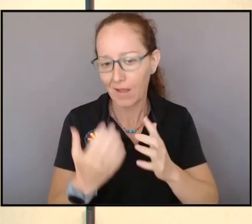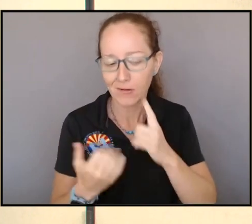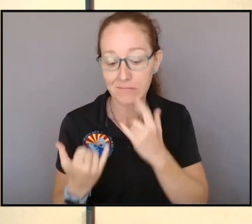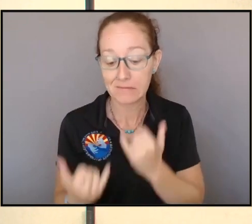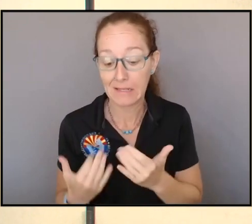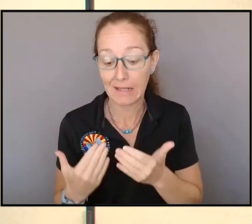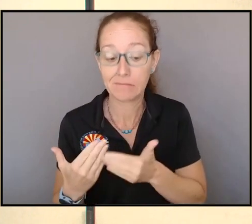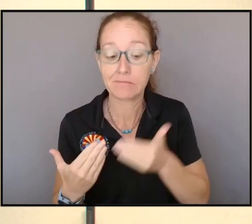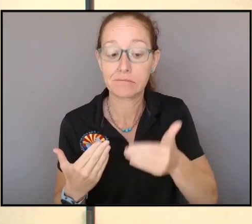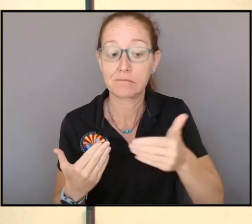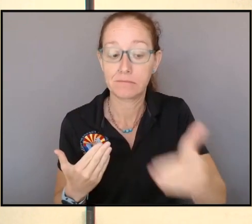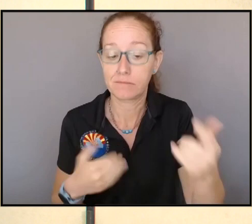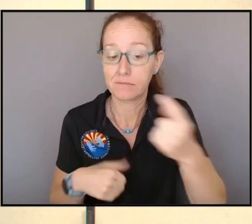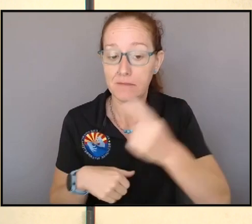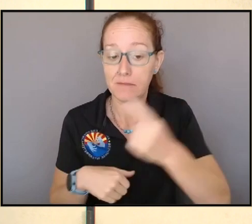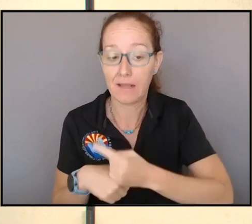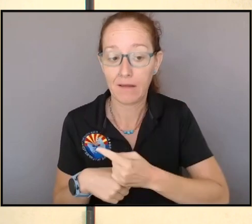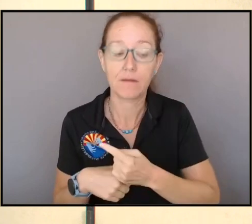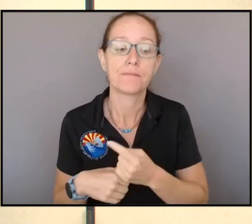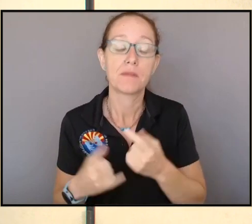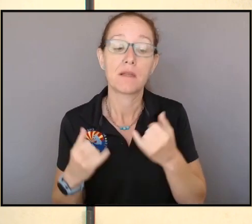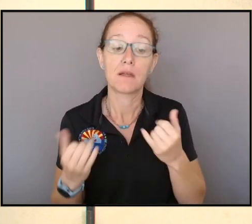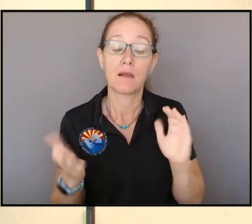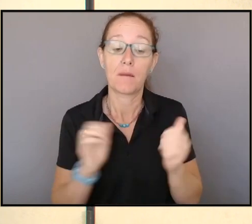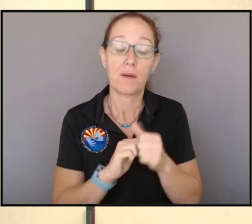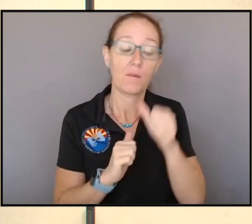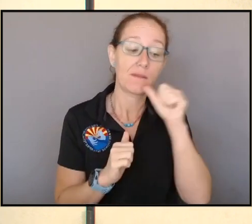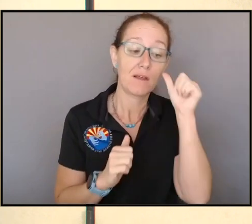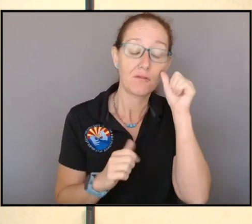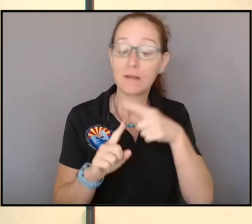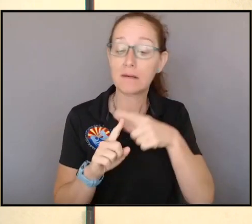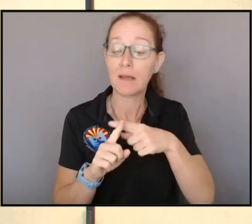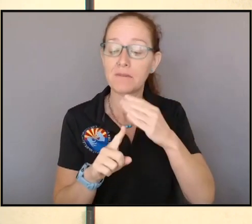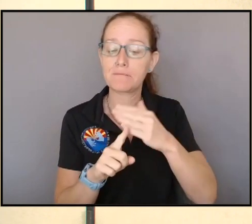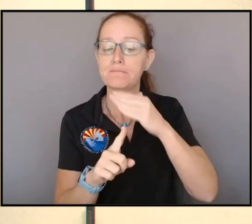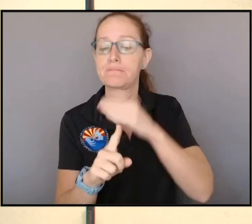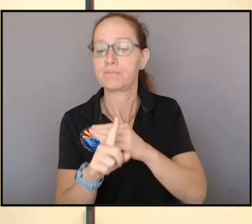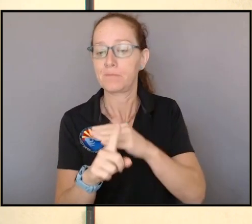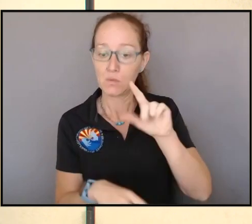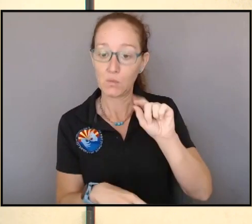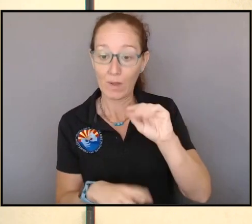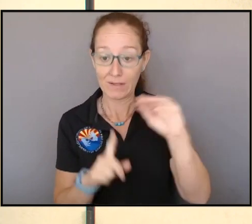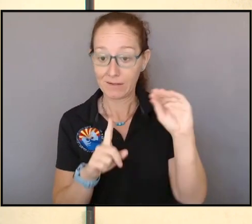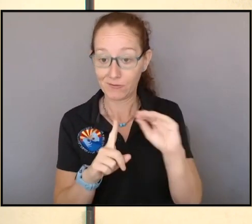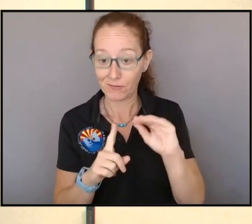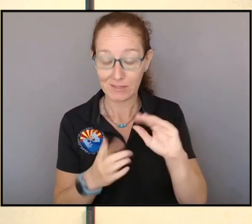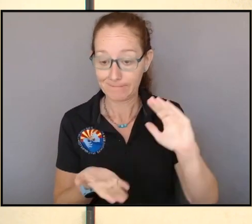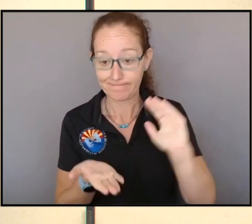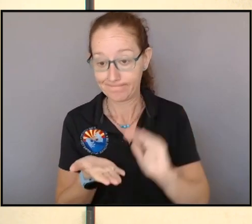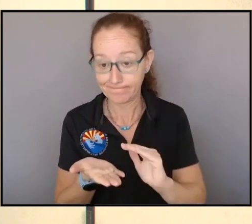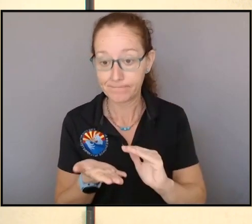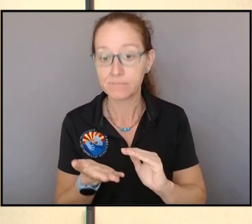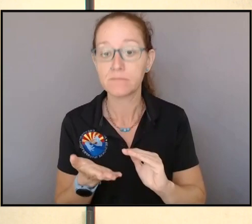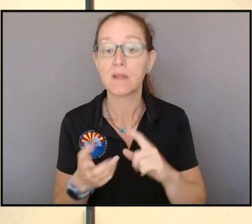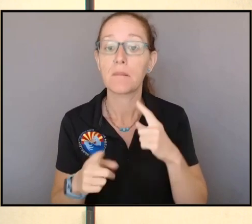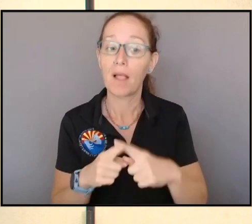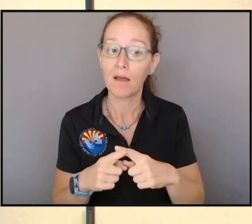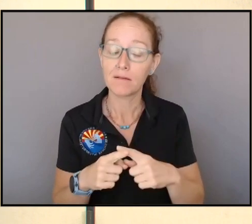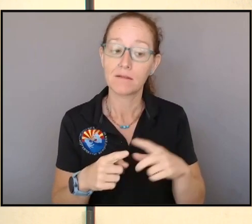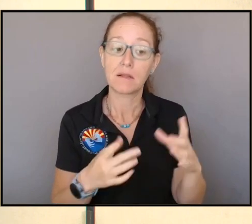about 20 degrees cooler than yesterday. But more importantly is: the relative humidity has gone up significantly and we